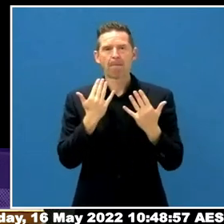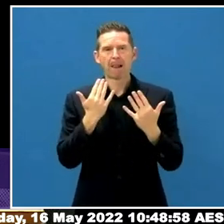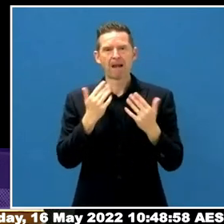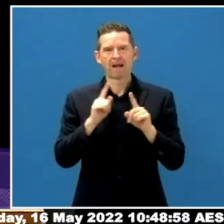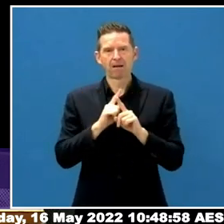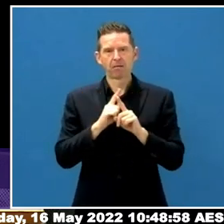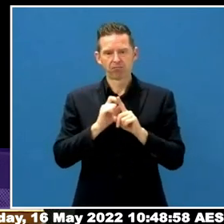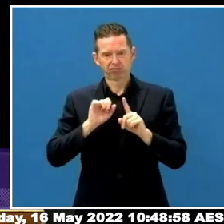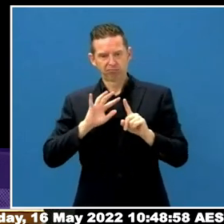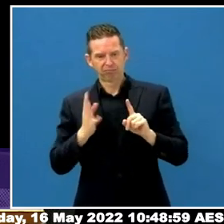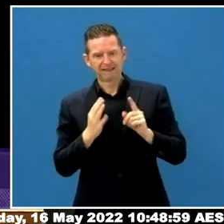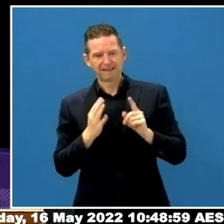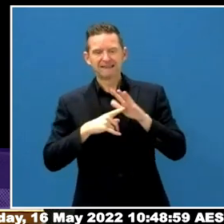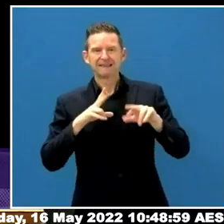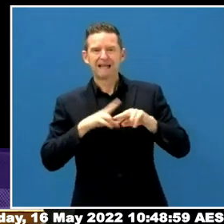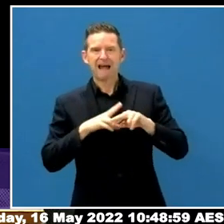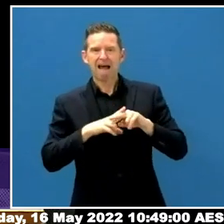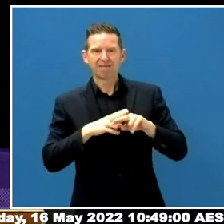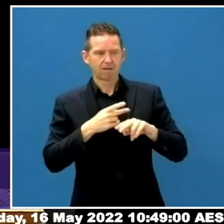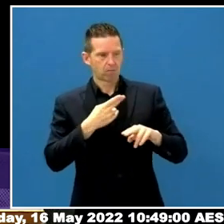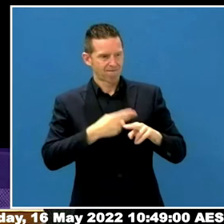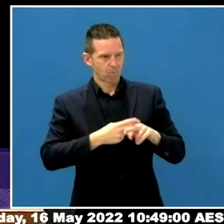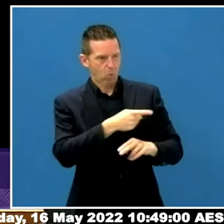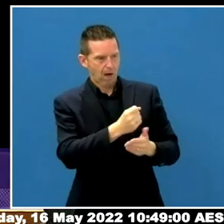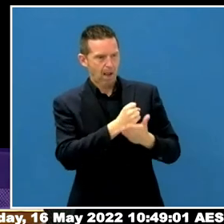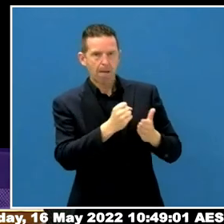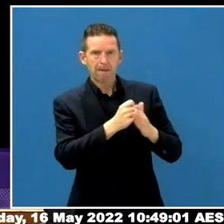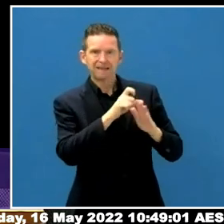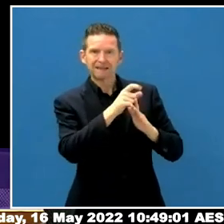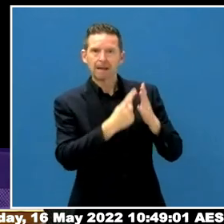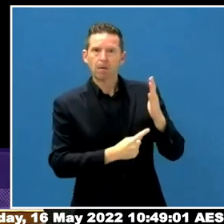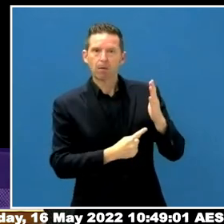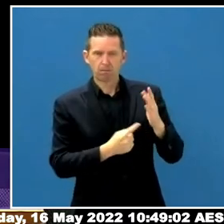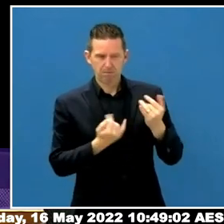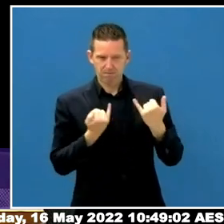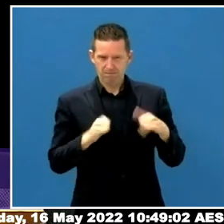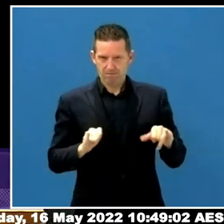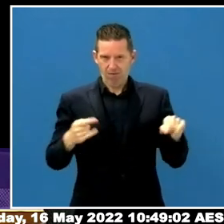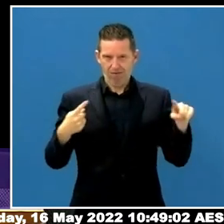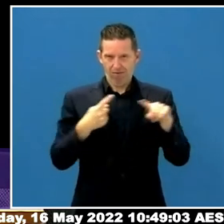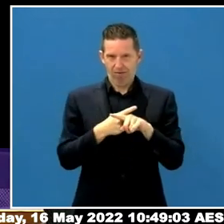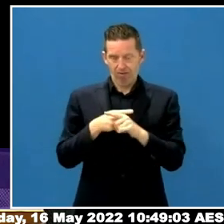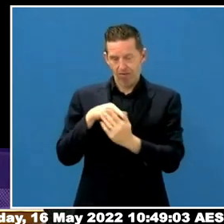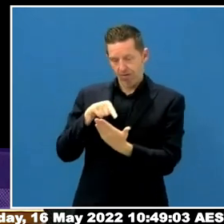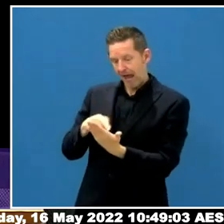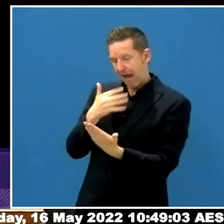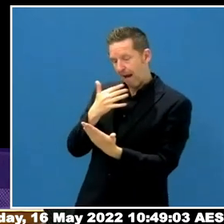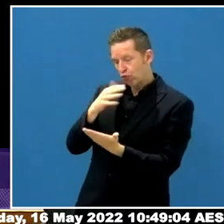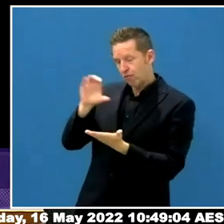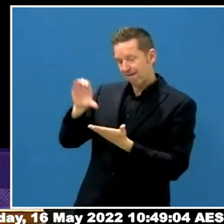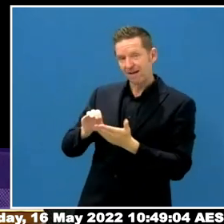participants were not the same as what each client was funded to receive under their NDIS